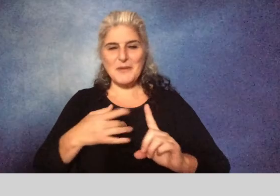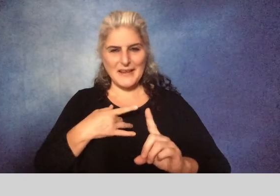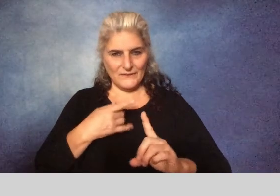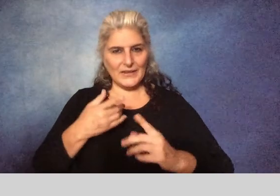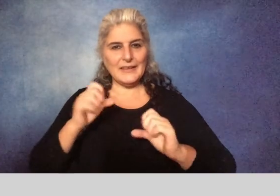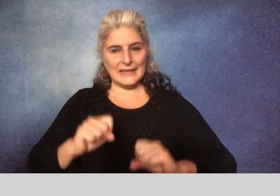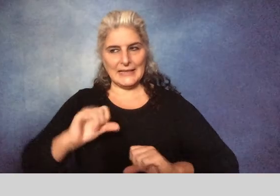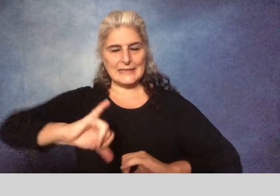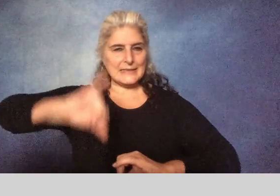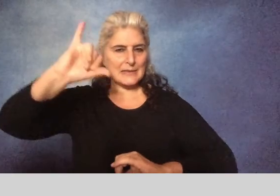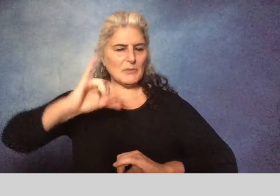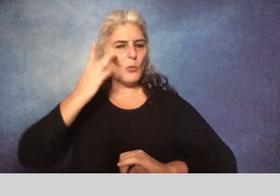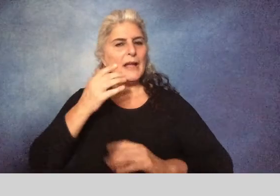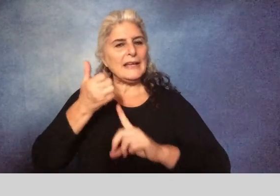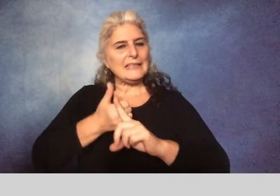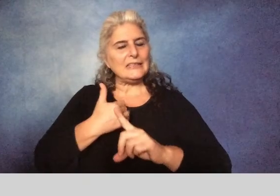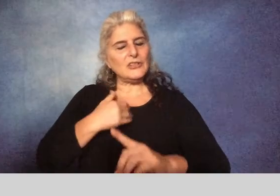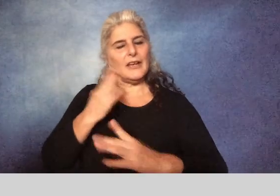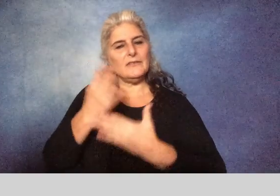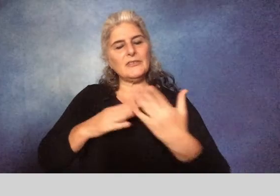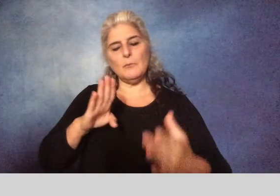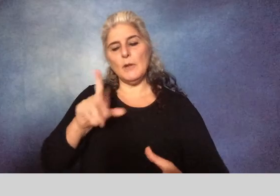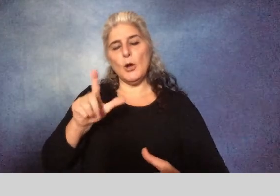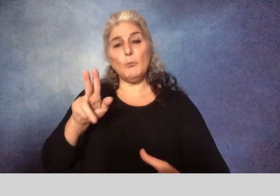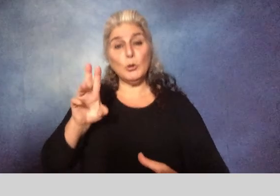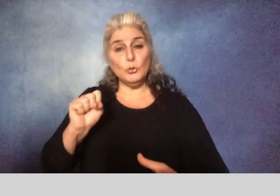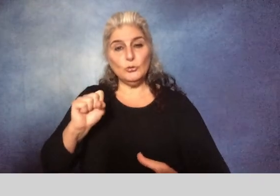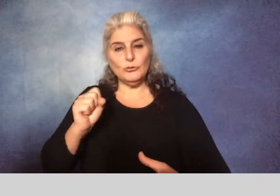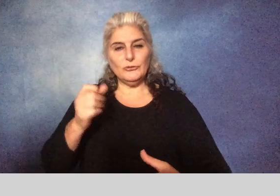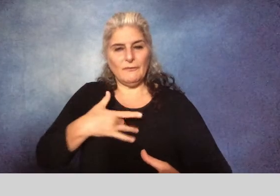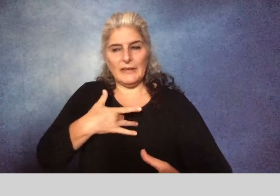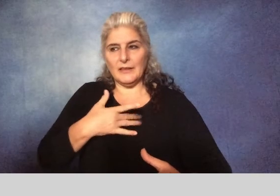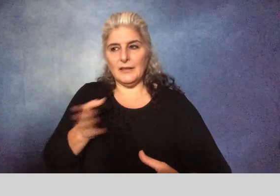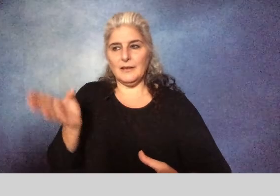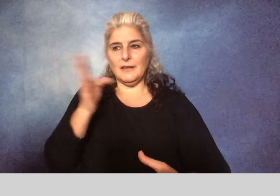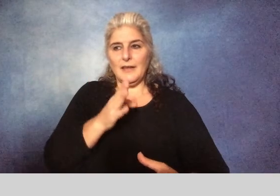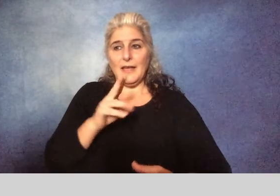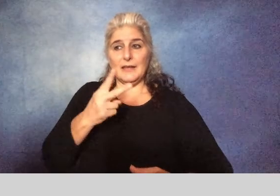in the blues elements of both albums. And "Saturn" from Nao, second from the left,